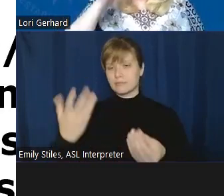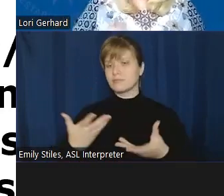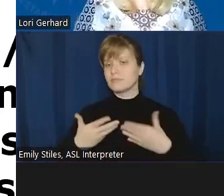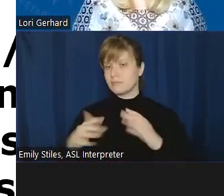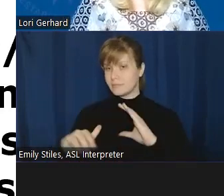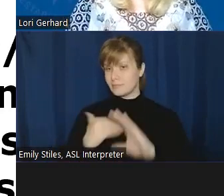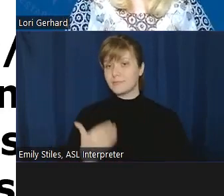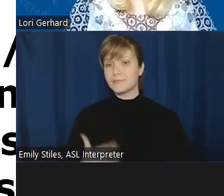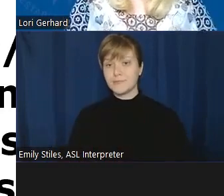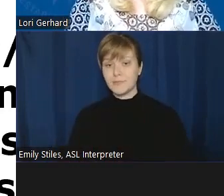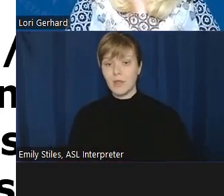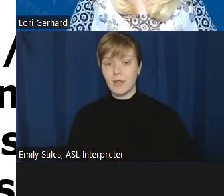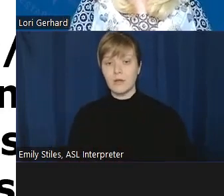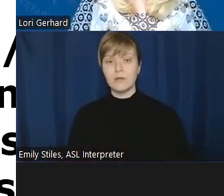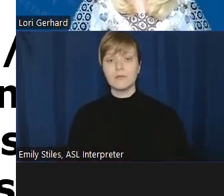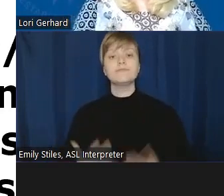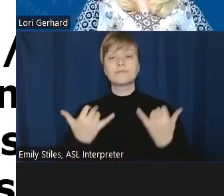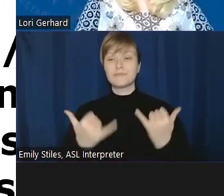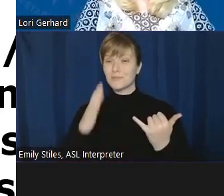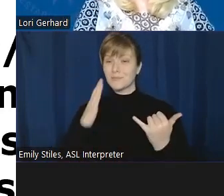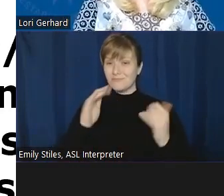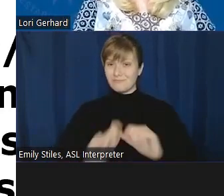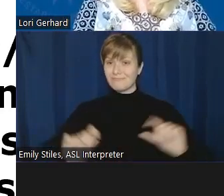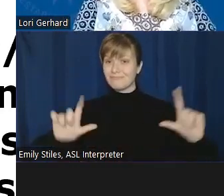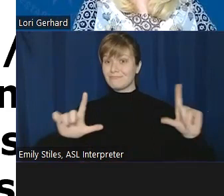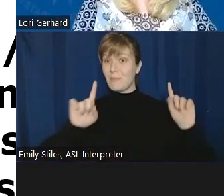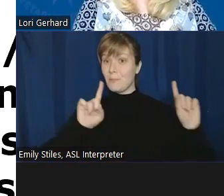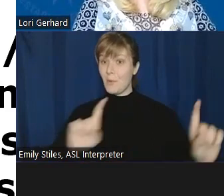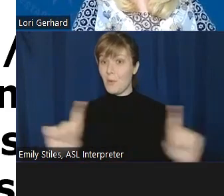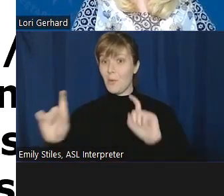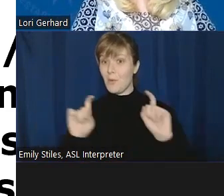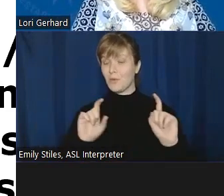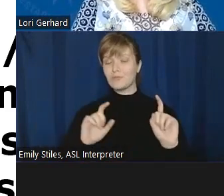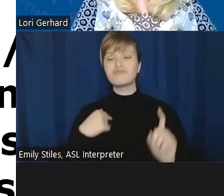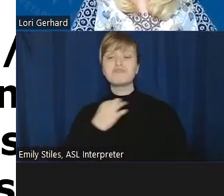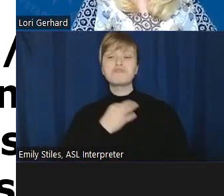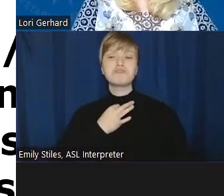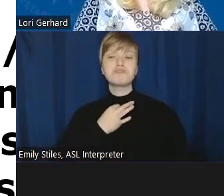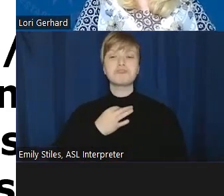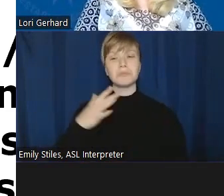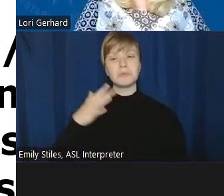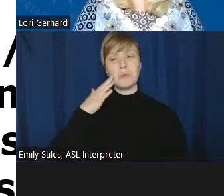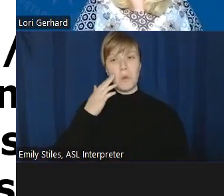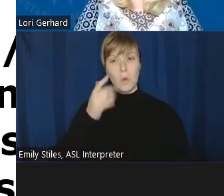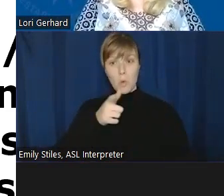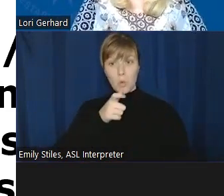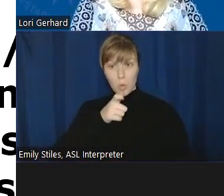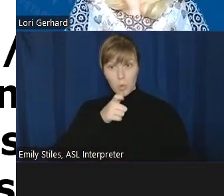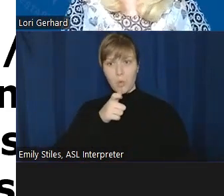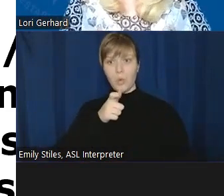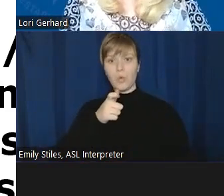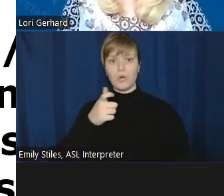Now, let’s get into the poll. We are curious to learn who is being represented here today. Would